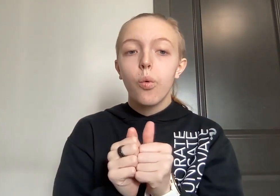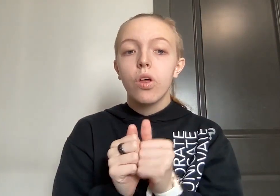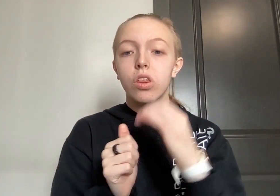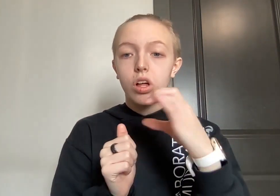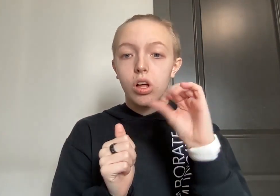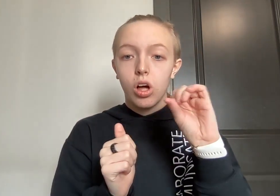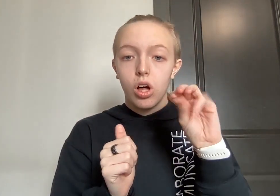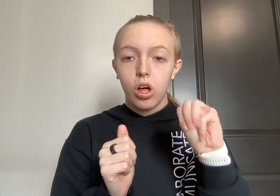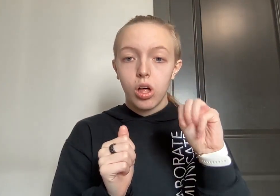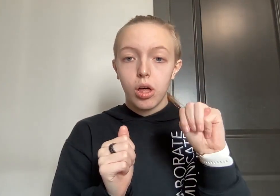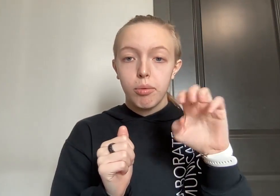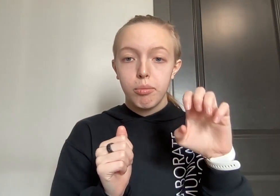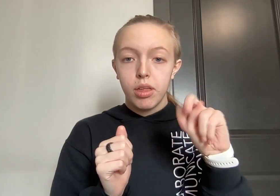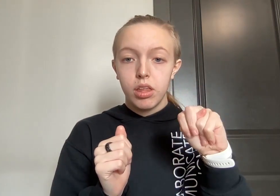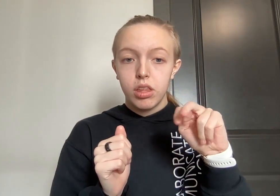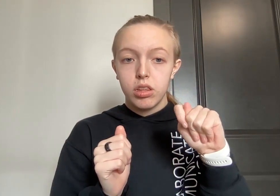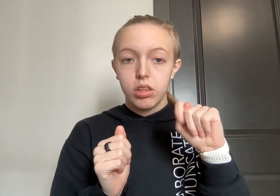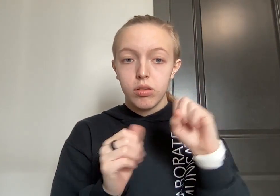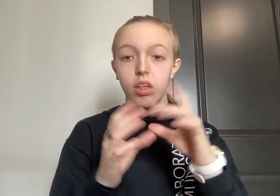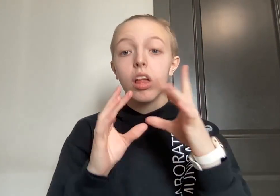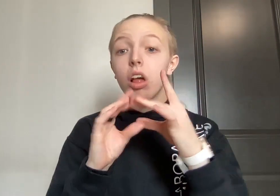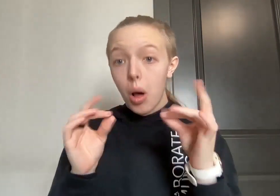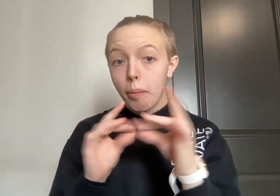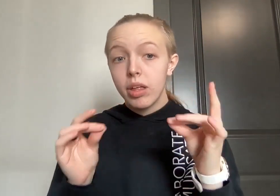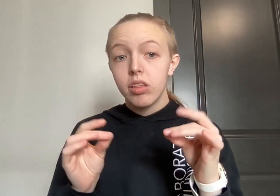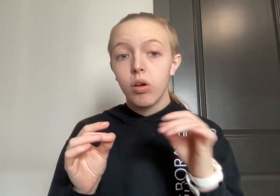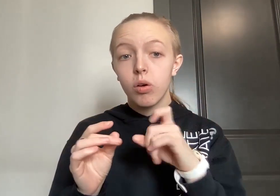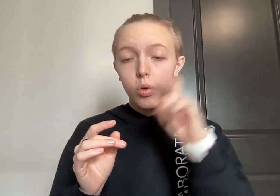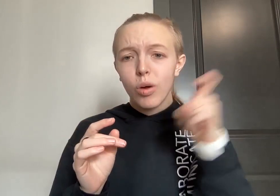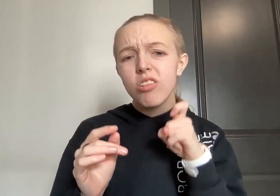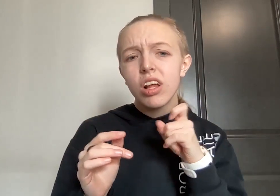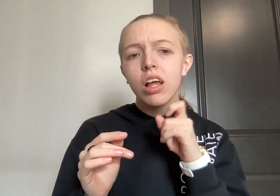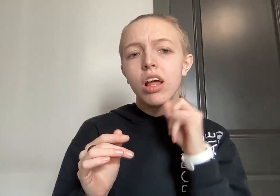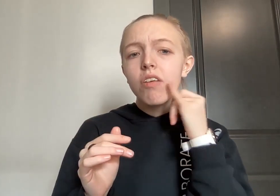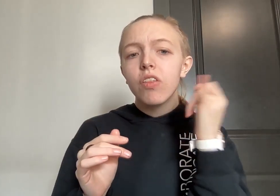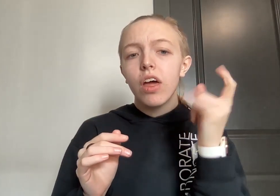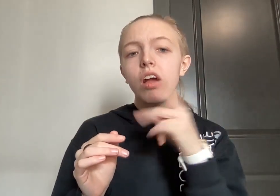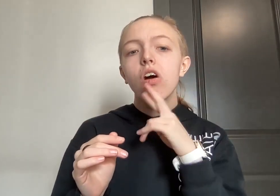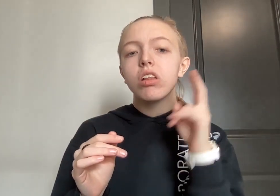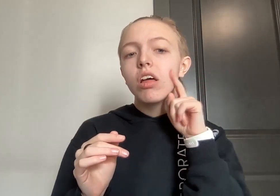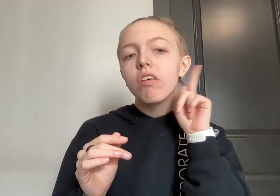with common comments, questioning if they are deaf